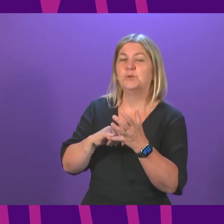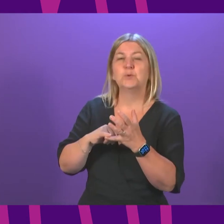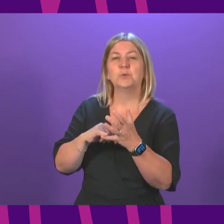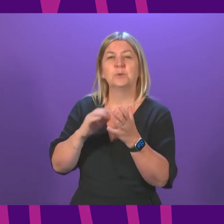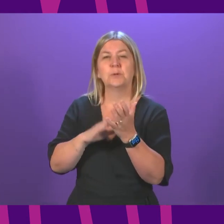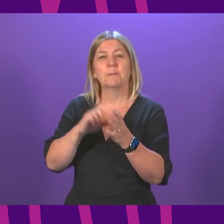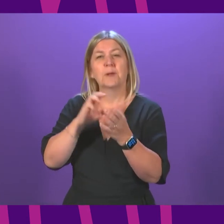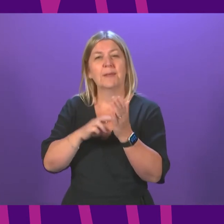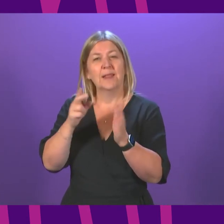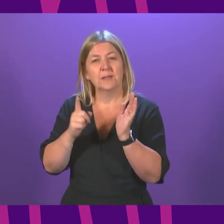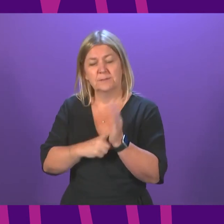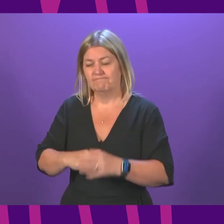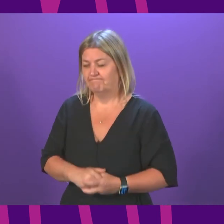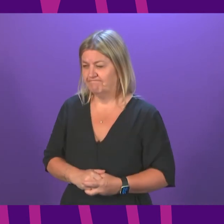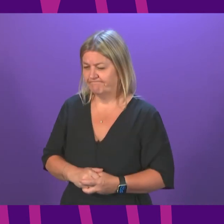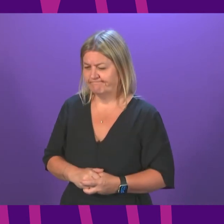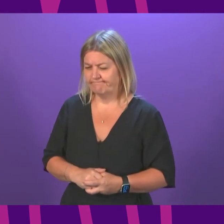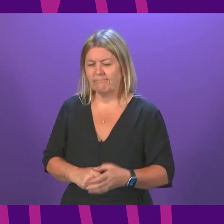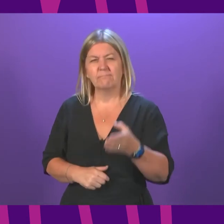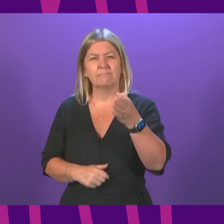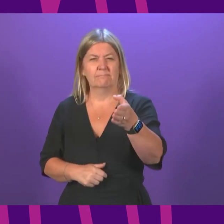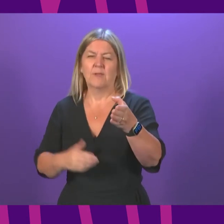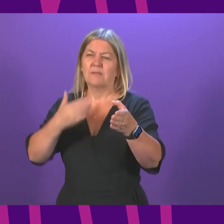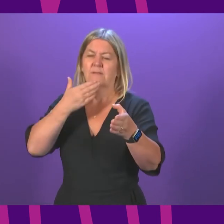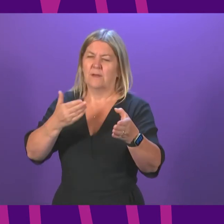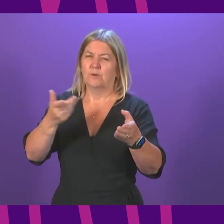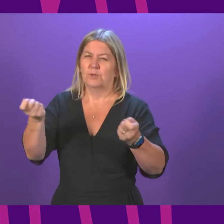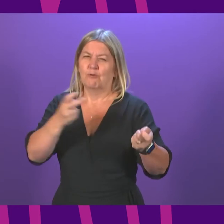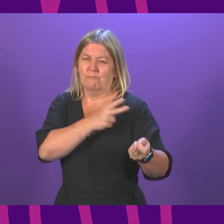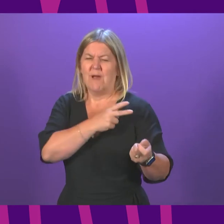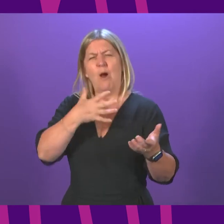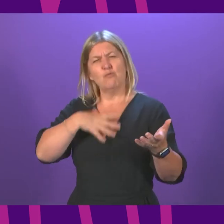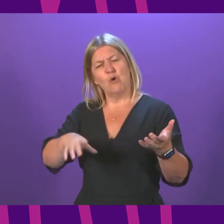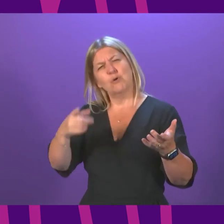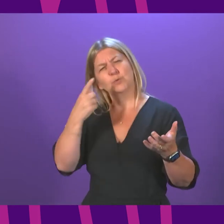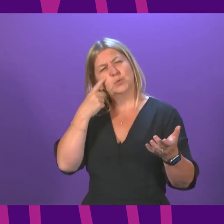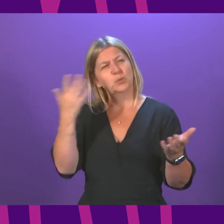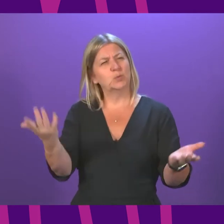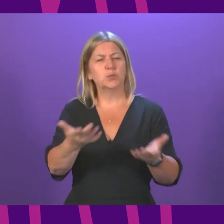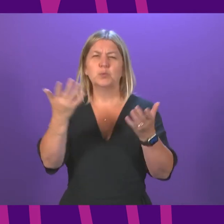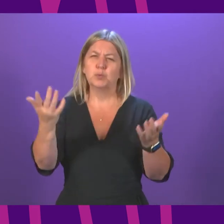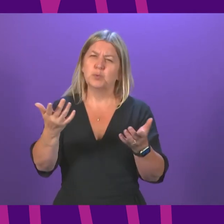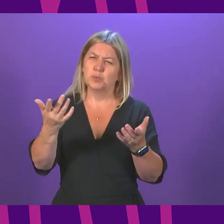moment. I will touch on amendment 11, in the name of Paul Sweeney, which, if agreed to, would